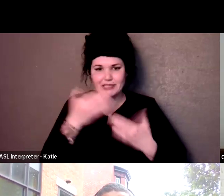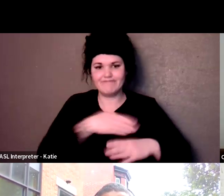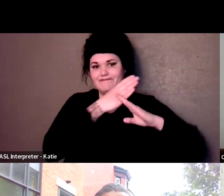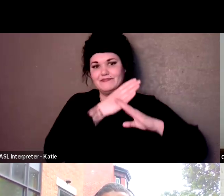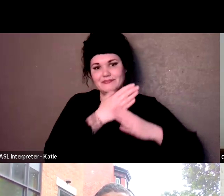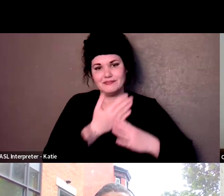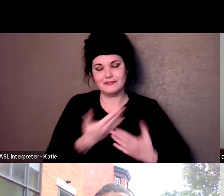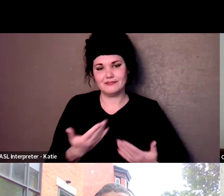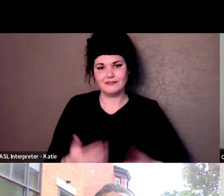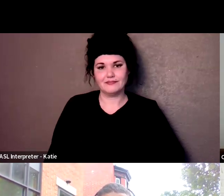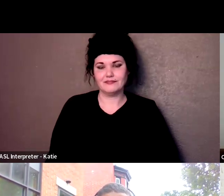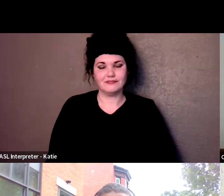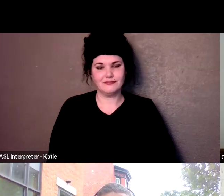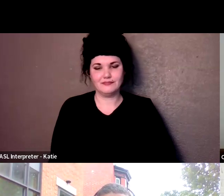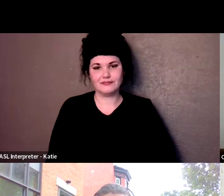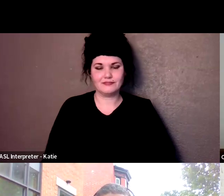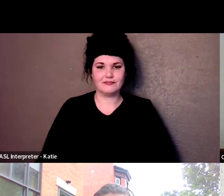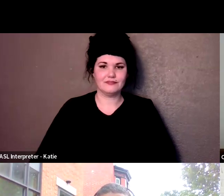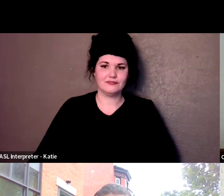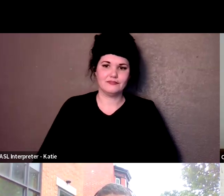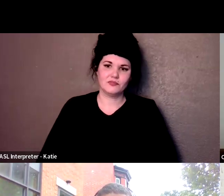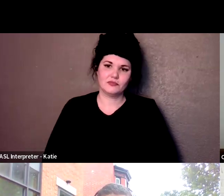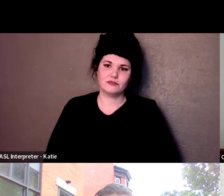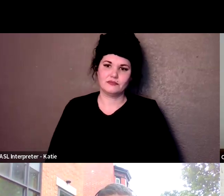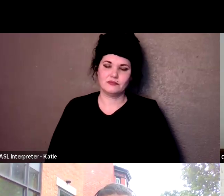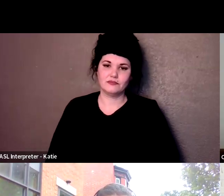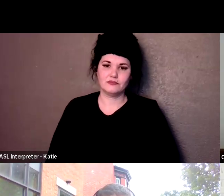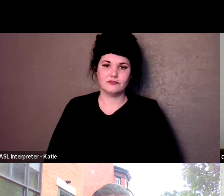was another reason for the motivation for creating the Rural Mental Health Resilience Program because